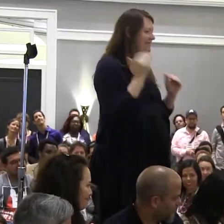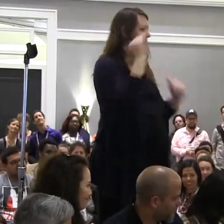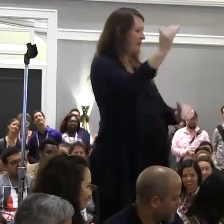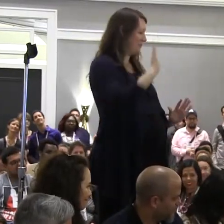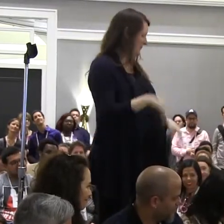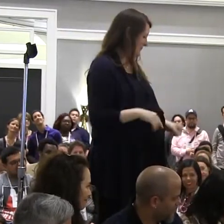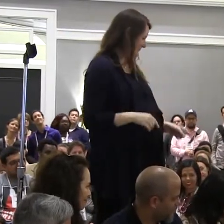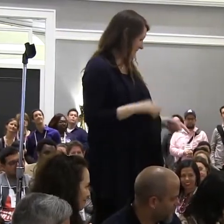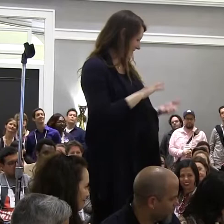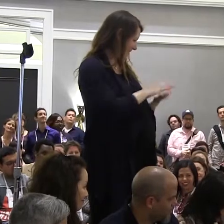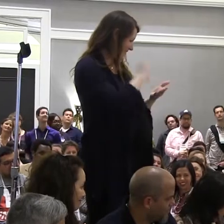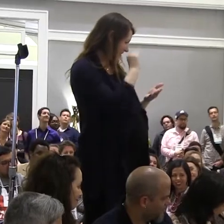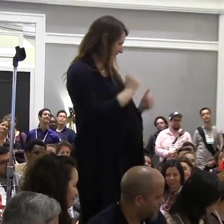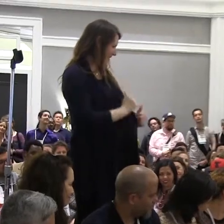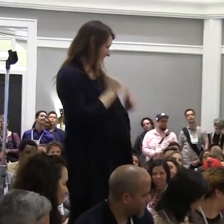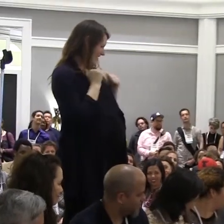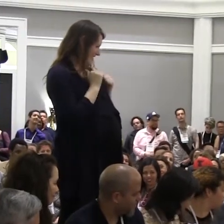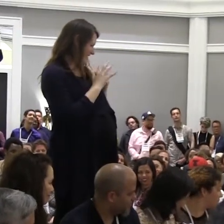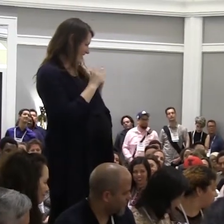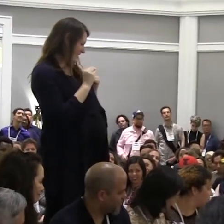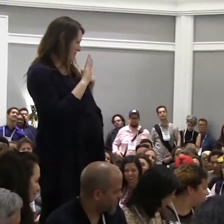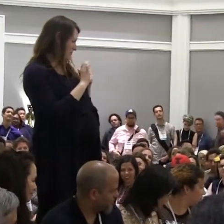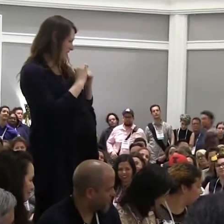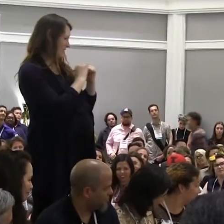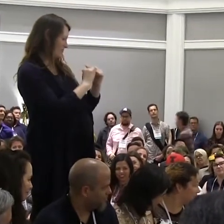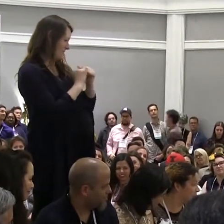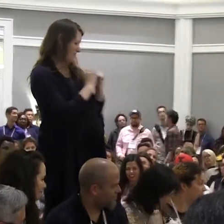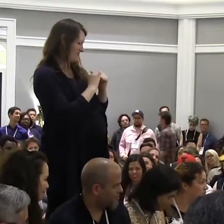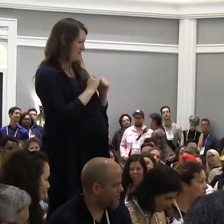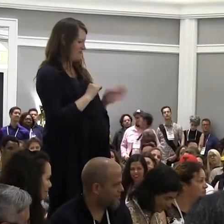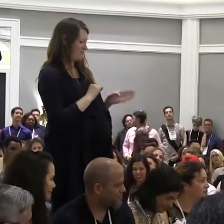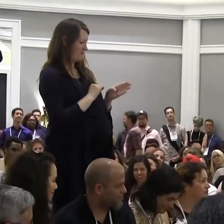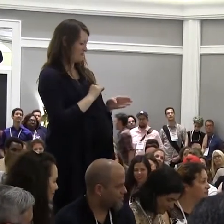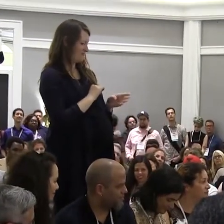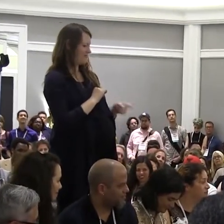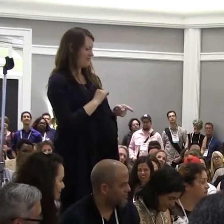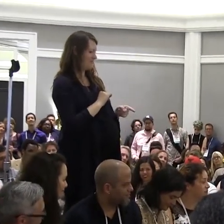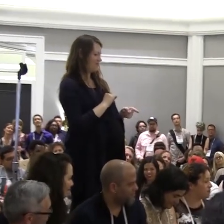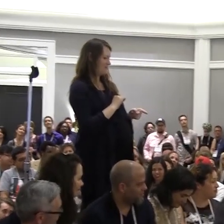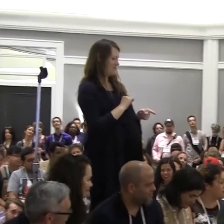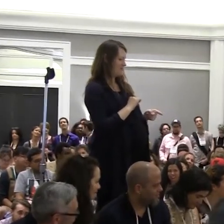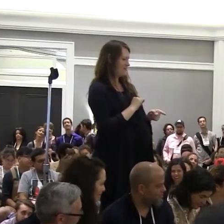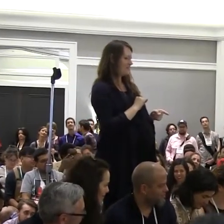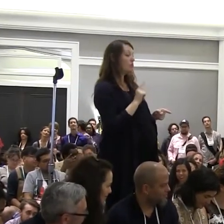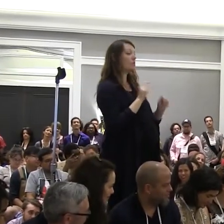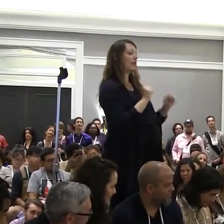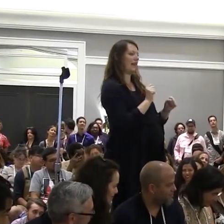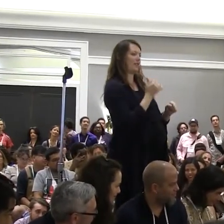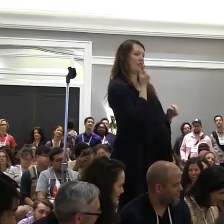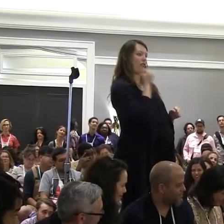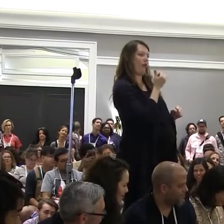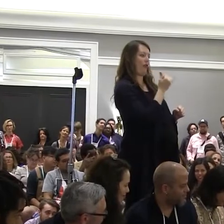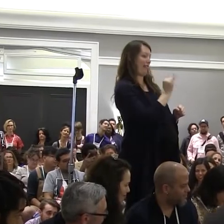(woman 4) To learn and to live and be with one another. (woman 5) To call in and call out actively,